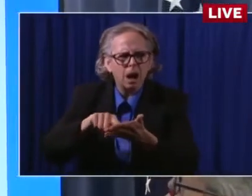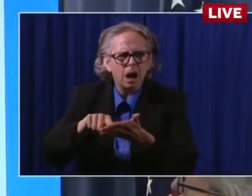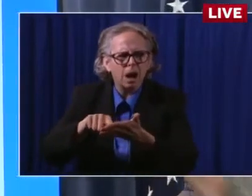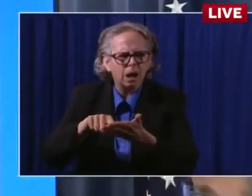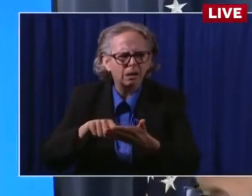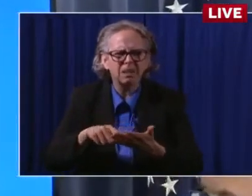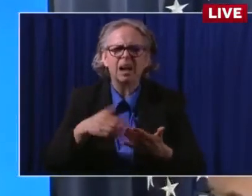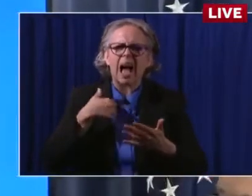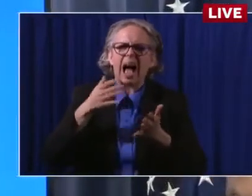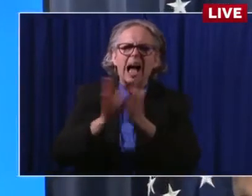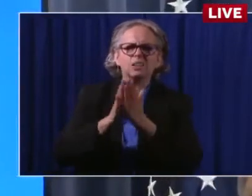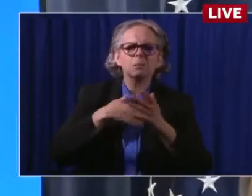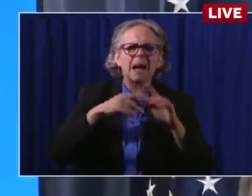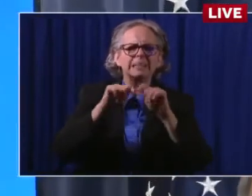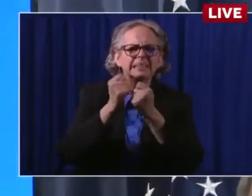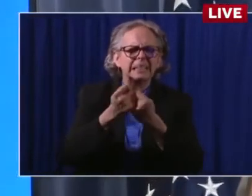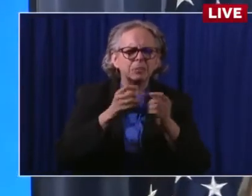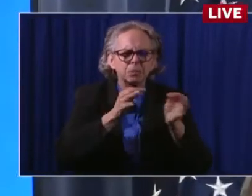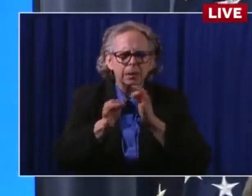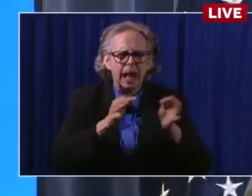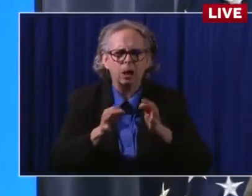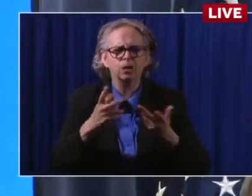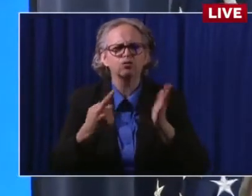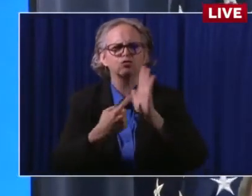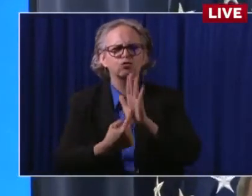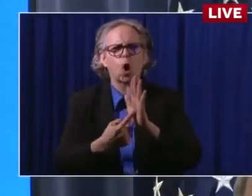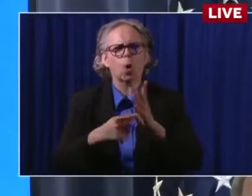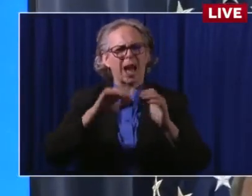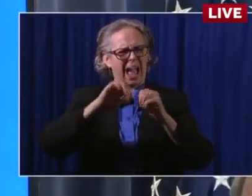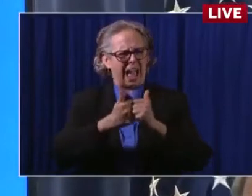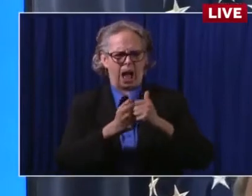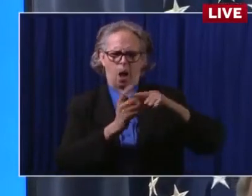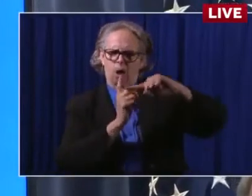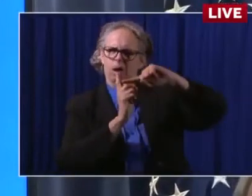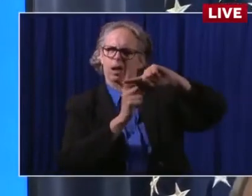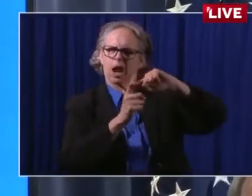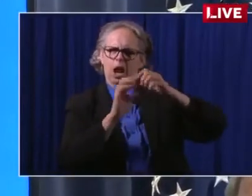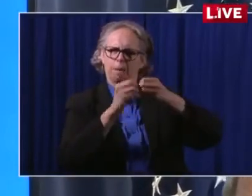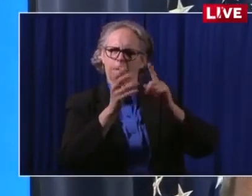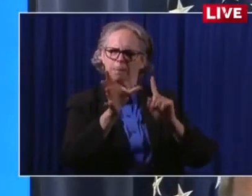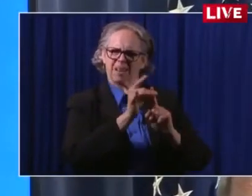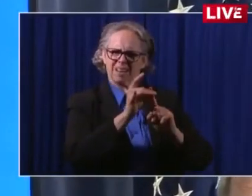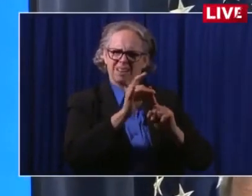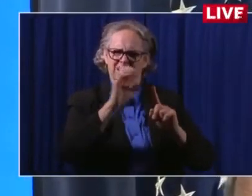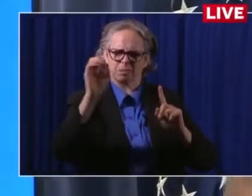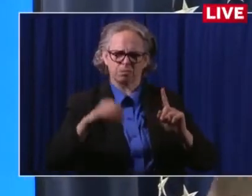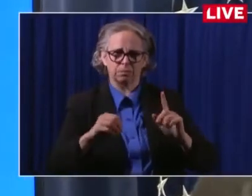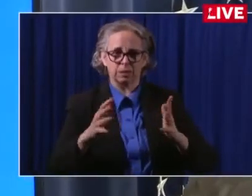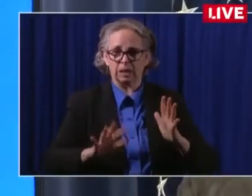EFFECT, AND I ASKED OUR TEAM ABOUT THIS TODAY. THIS IS A NUMBER WE LOOK AT.